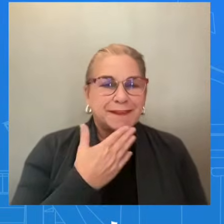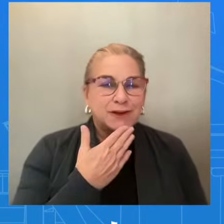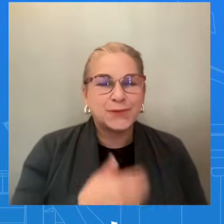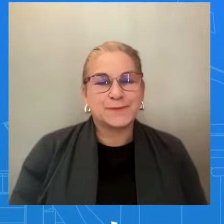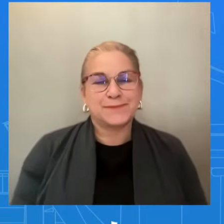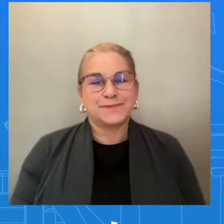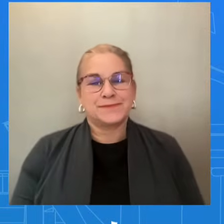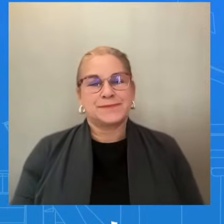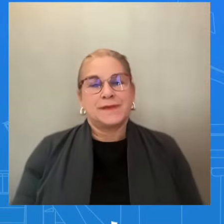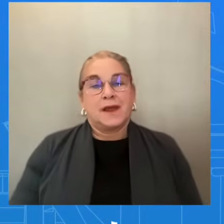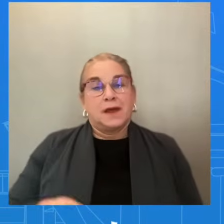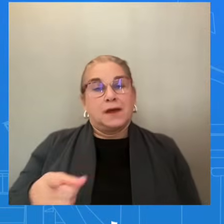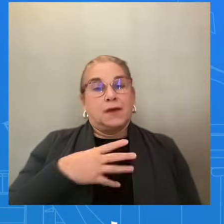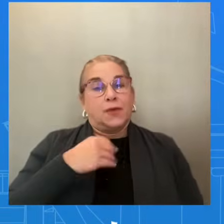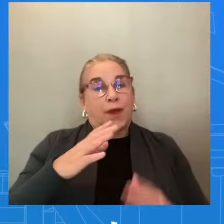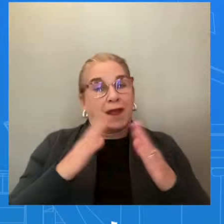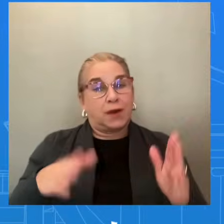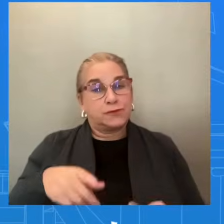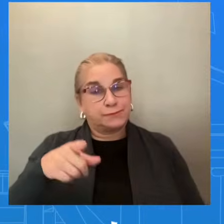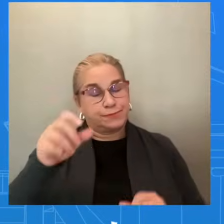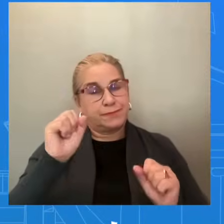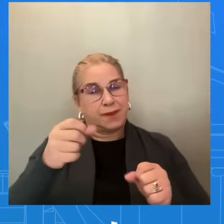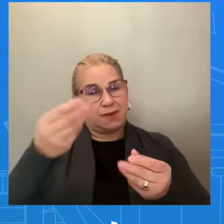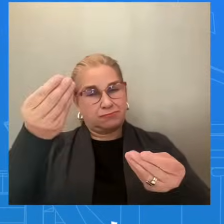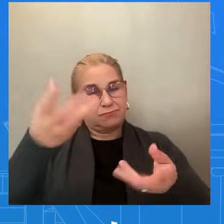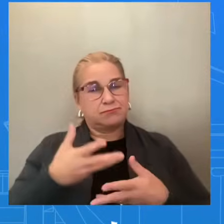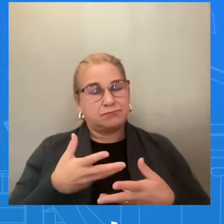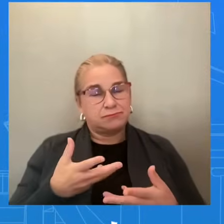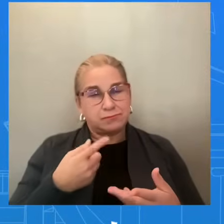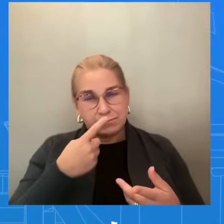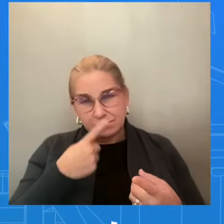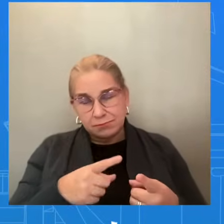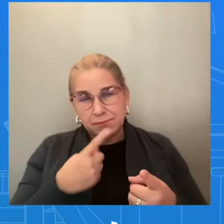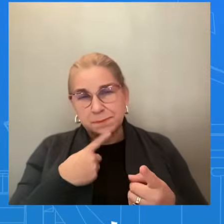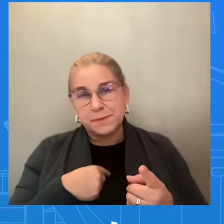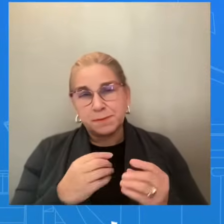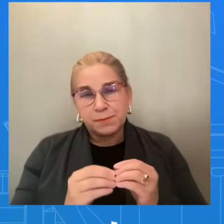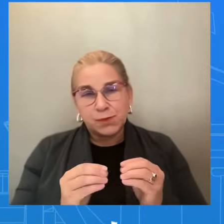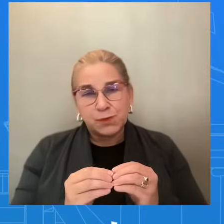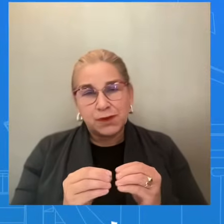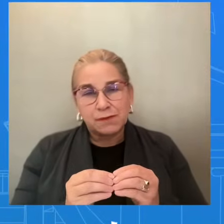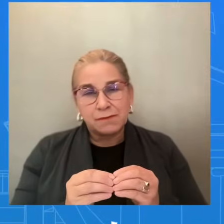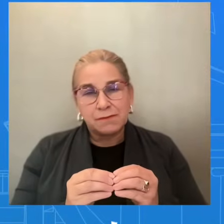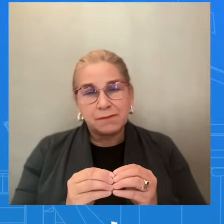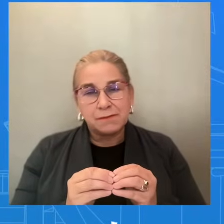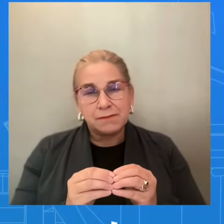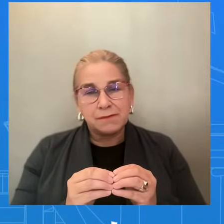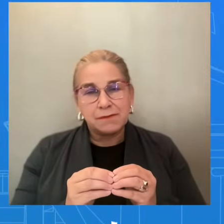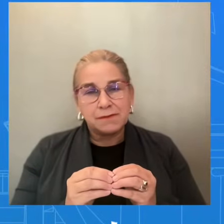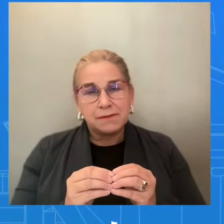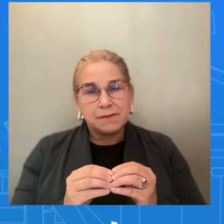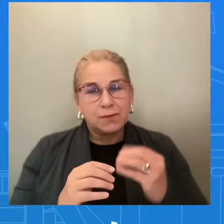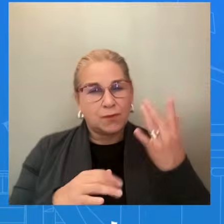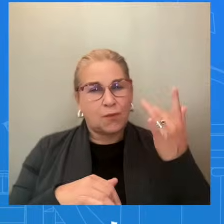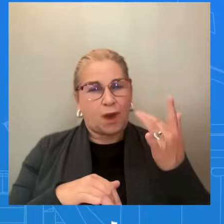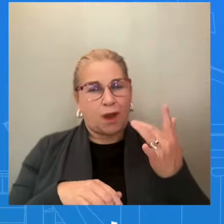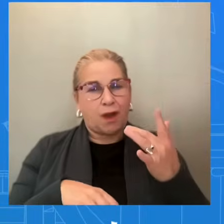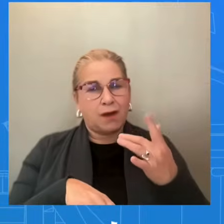on why the tensions is escalating in the Korean Peninsula? And is the White House concerned about it? Ms. Jean-Pierre: Say that last part.